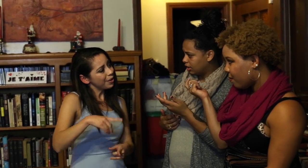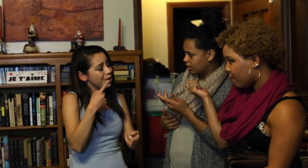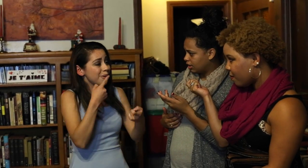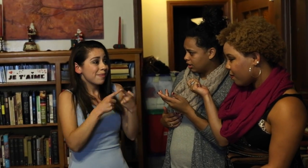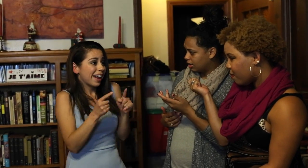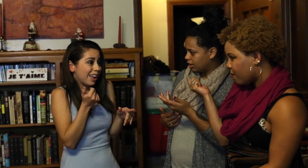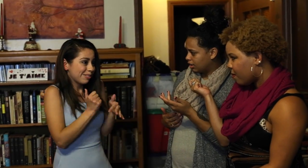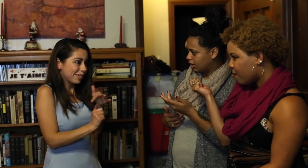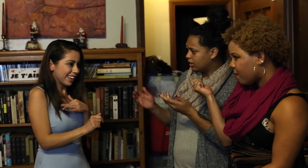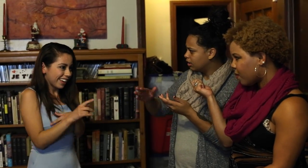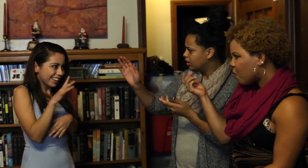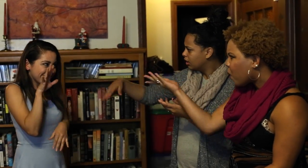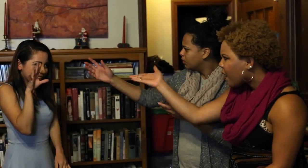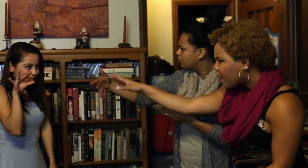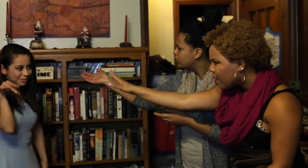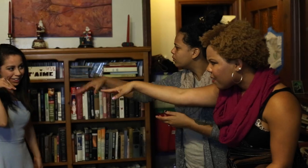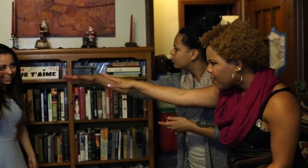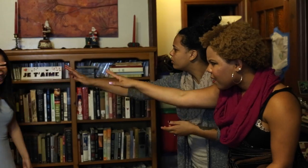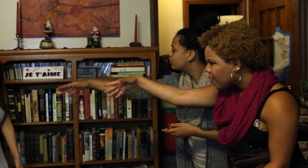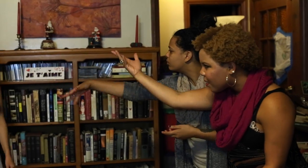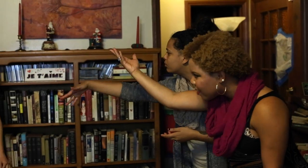But I'mma be under the mistletoe.